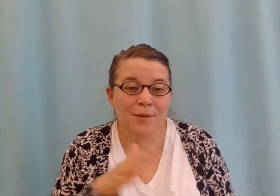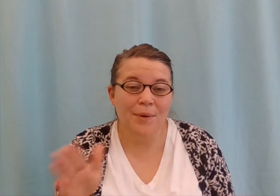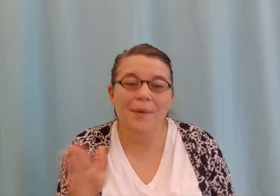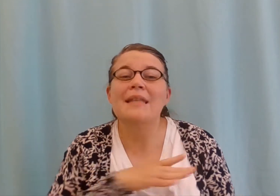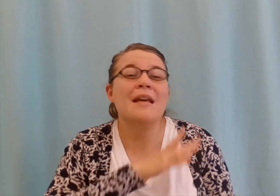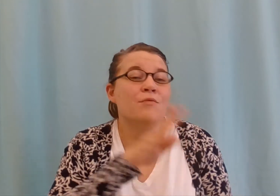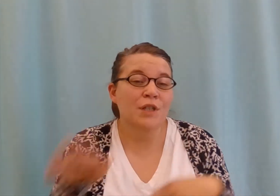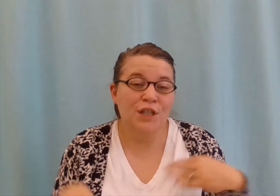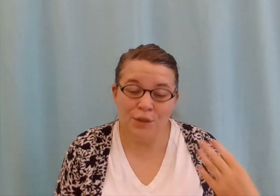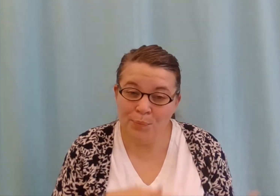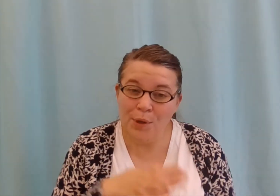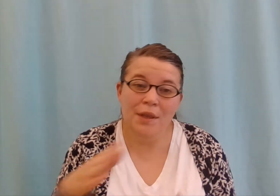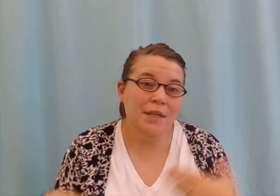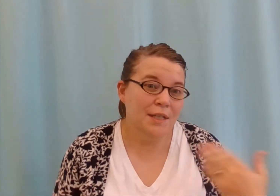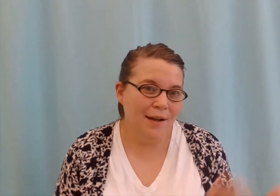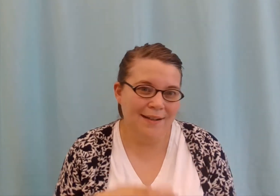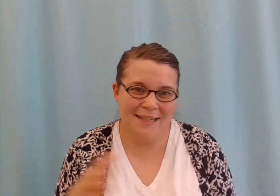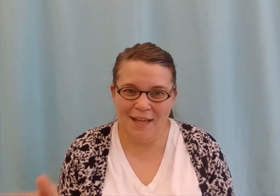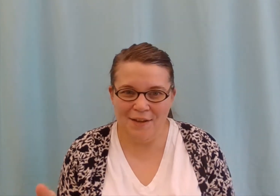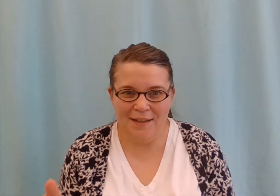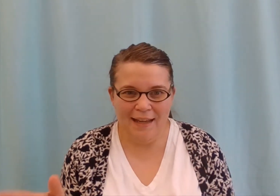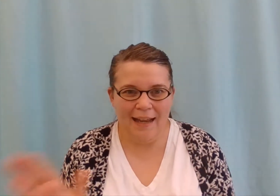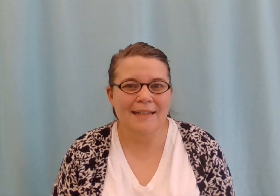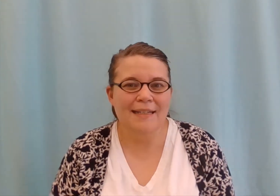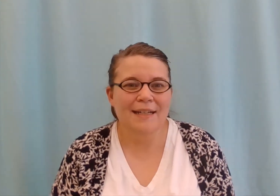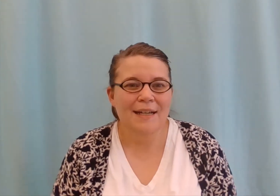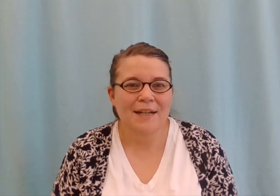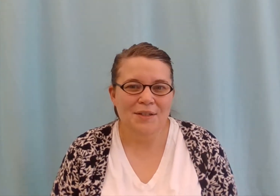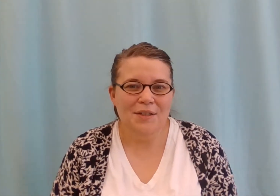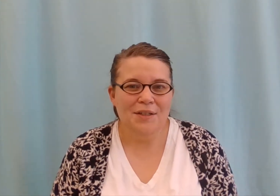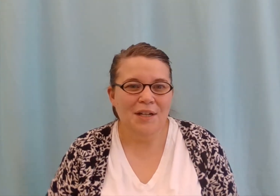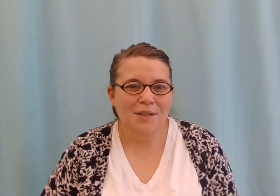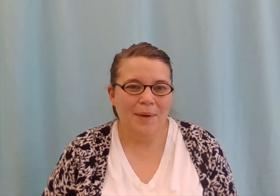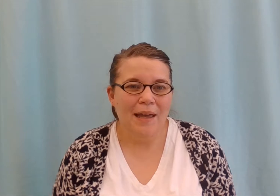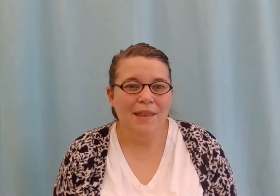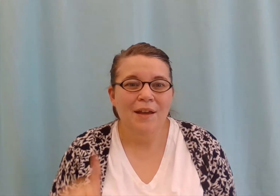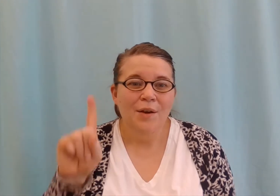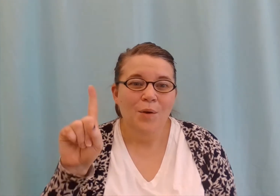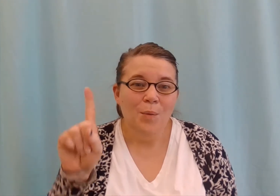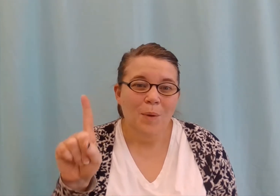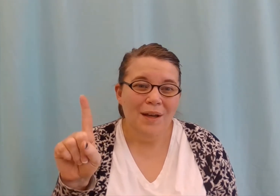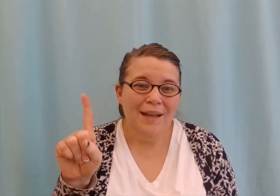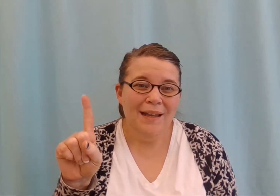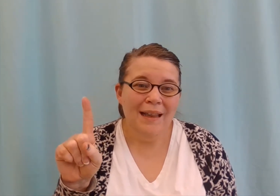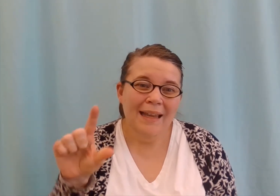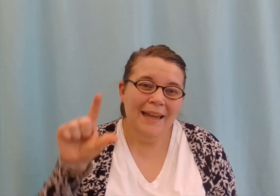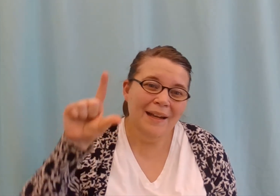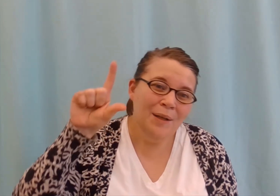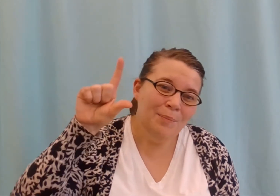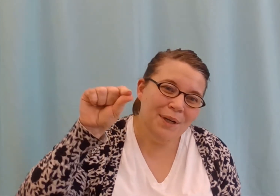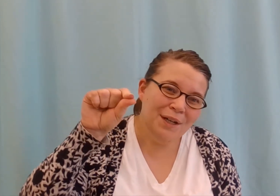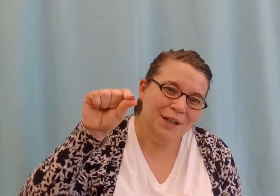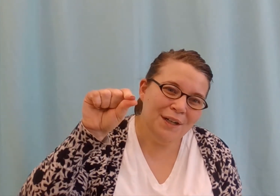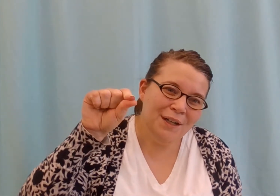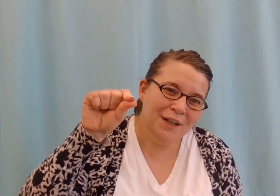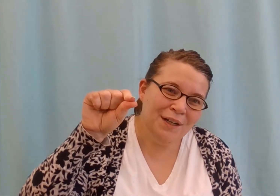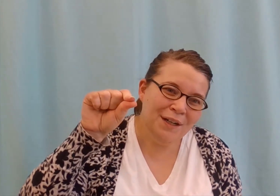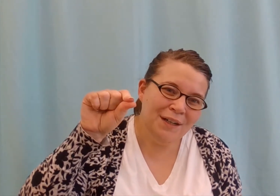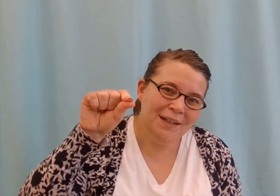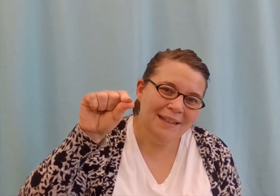through, and then we'll put the song together in the end. So it starts with one little bird.